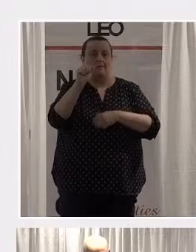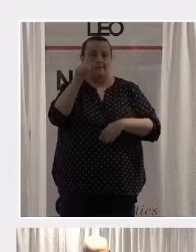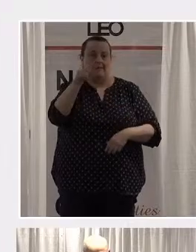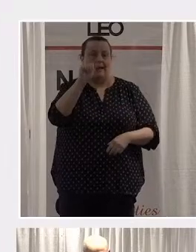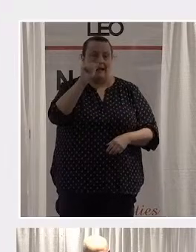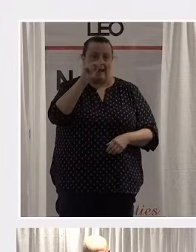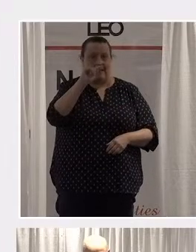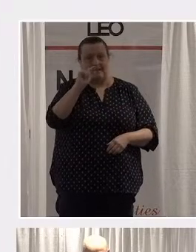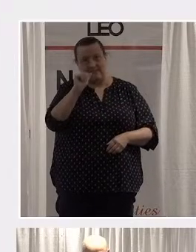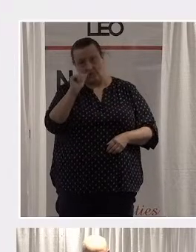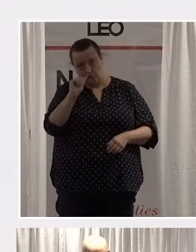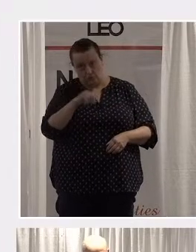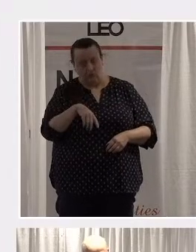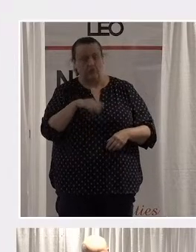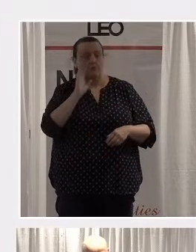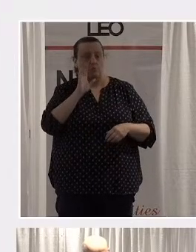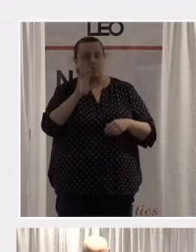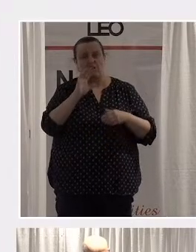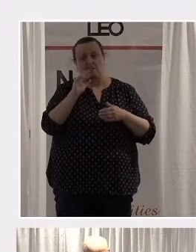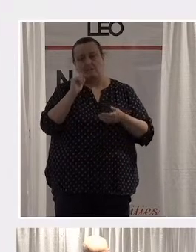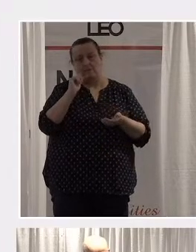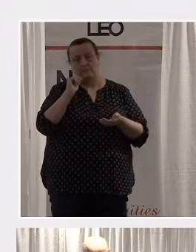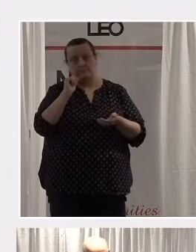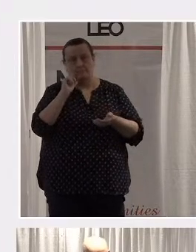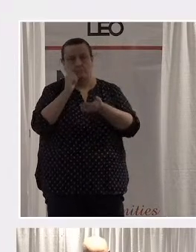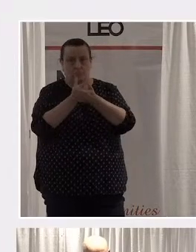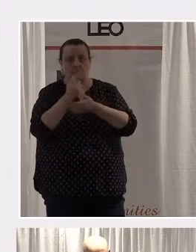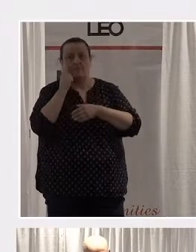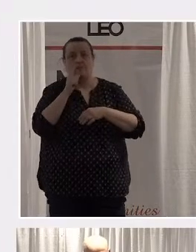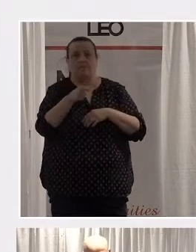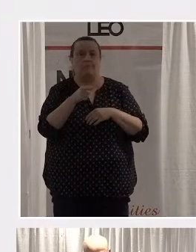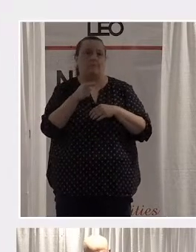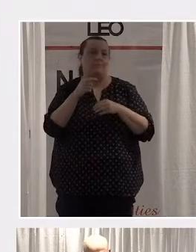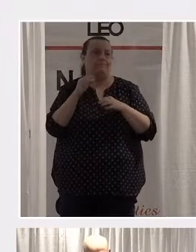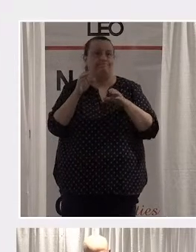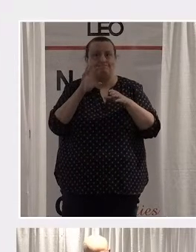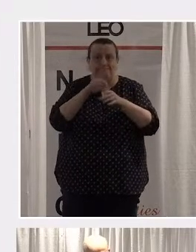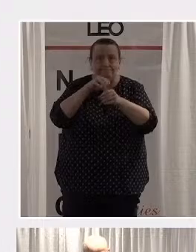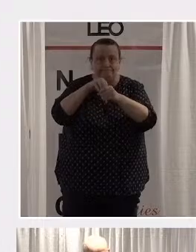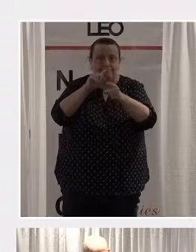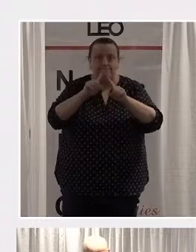AND EXTRACURRICULAR ACTIVITIES. SHE HAS BEEN A VOICE FOR RAISING AWARENESS